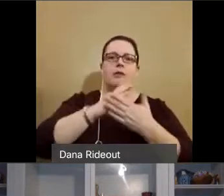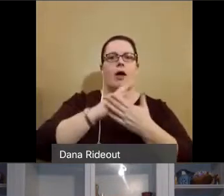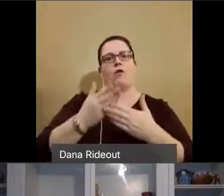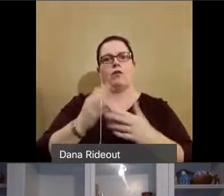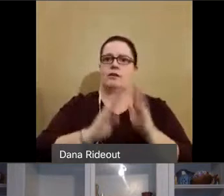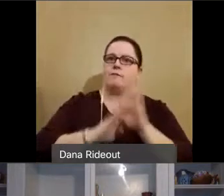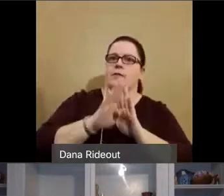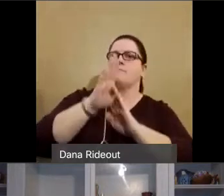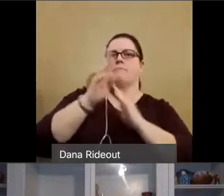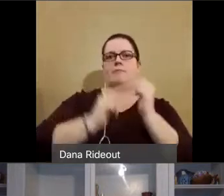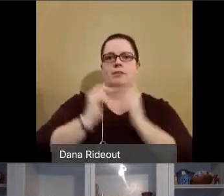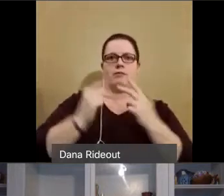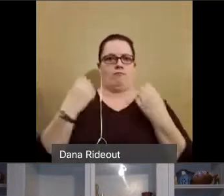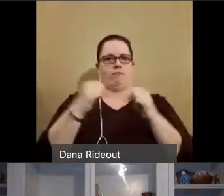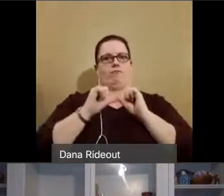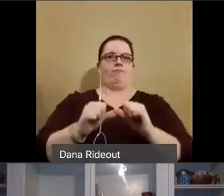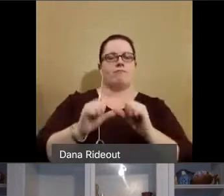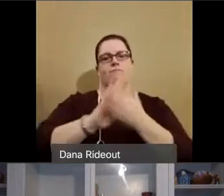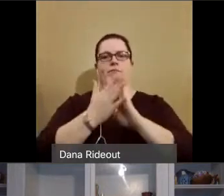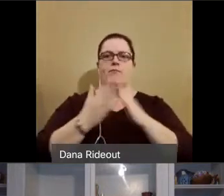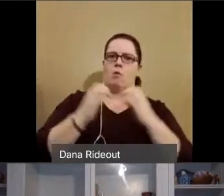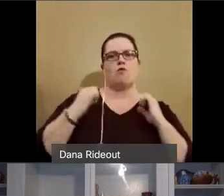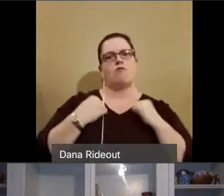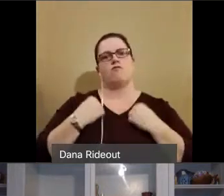And, I mean, I think actually also brought this up.